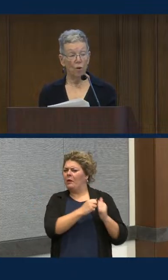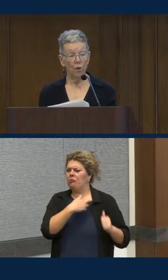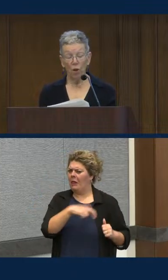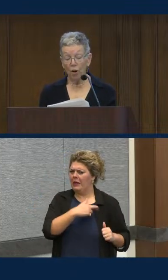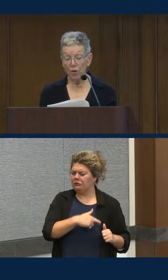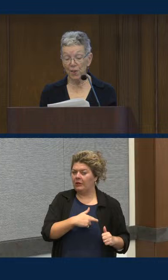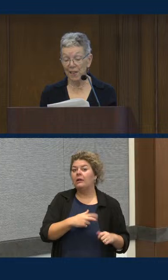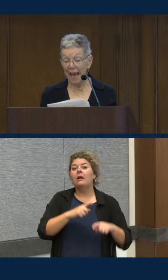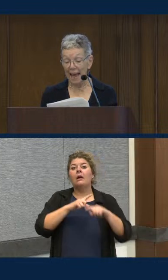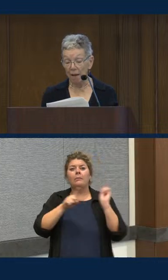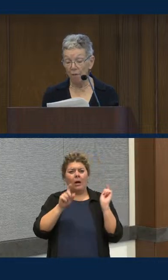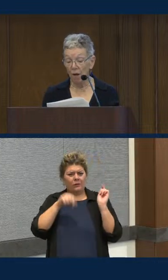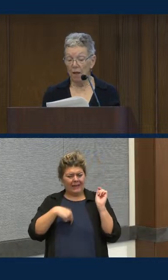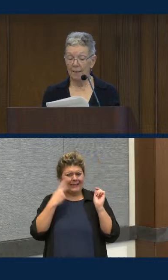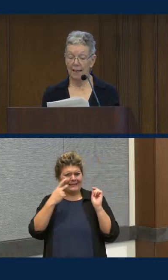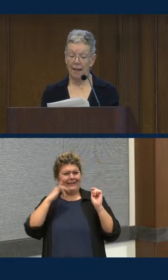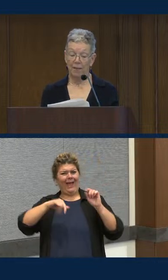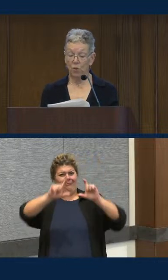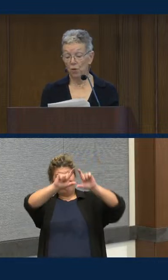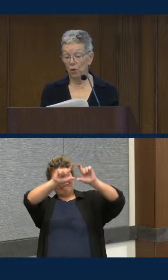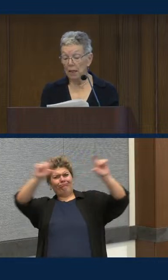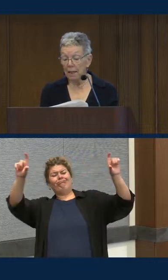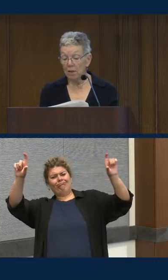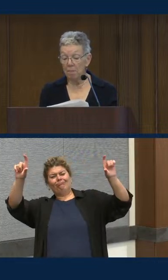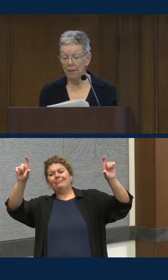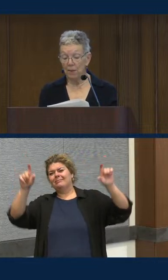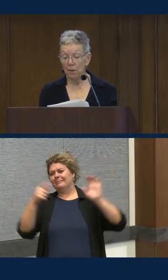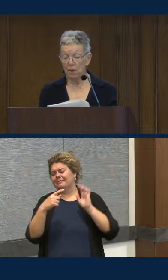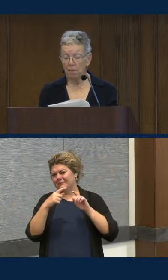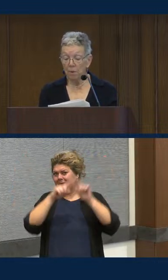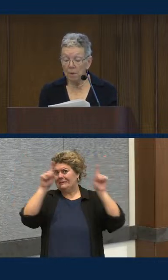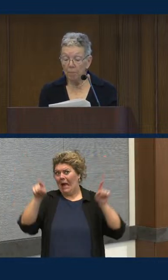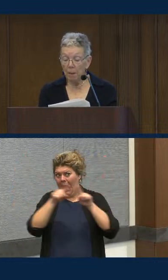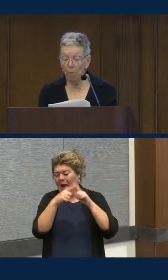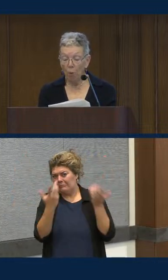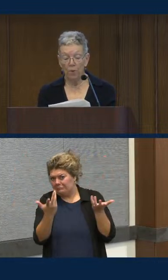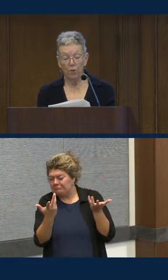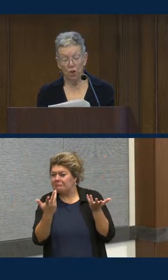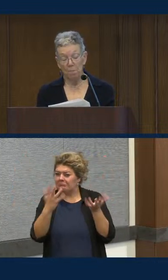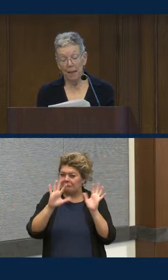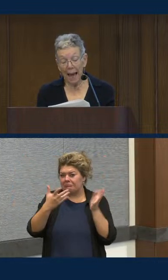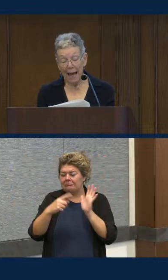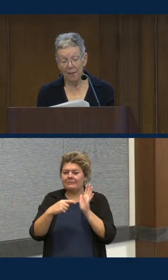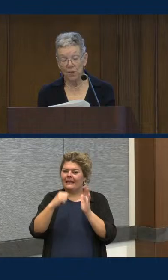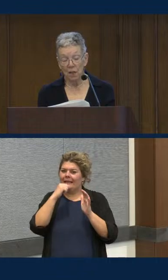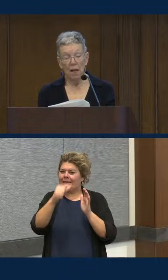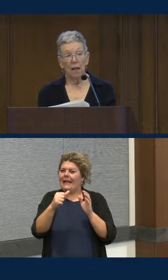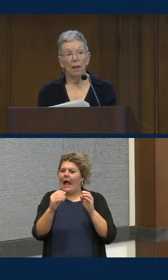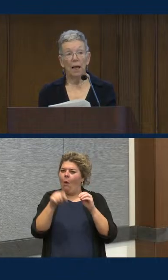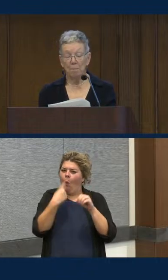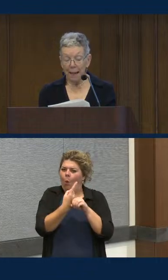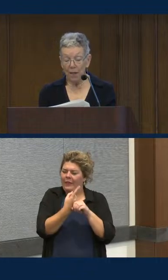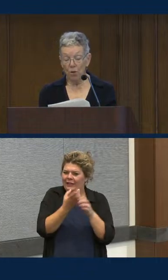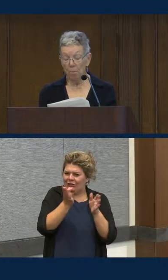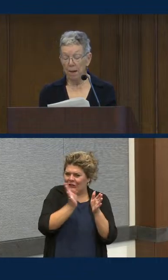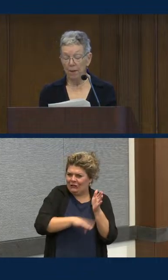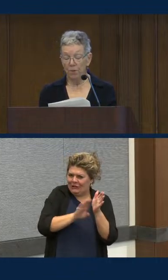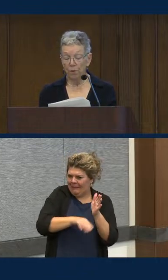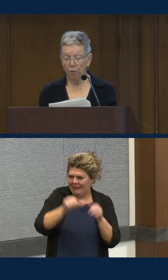SAVE sign certainly intimates Something more than cheap gas. Like many